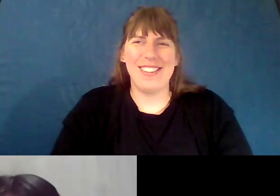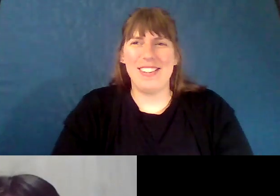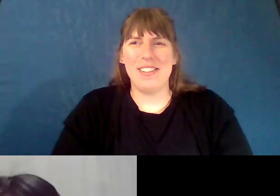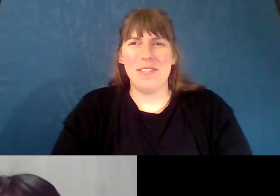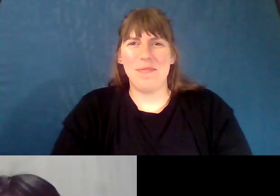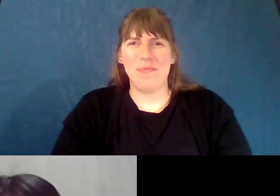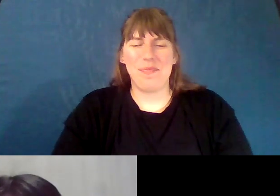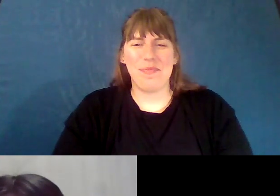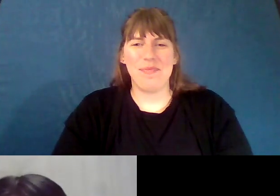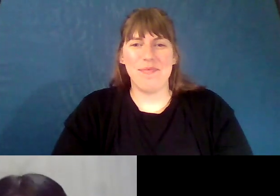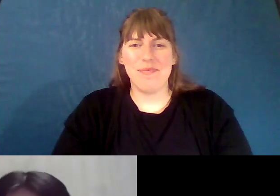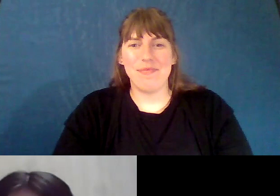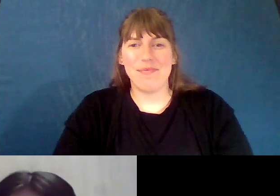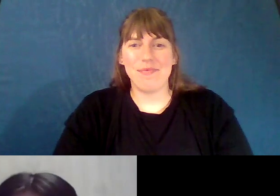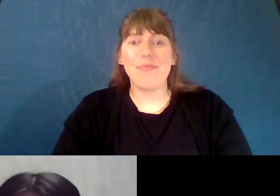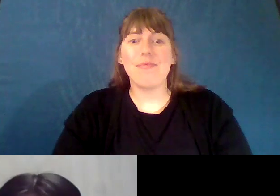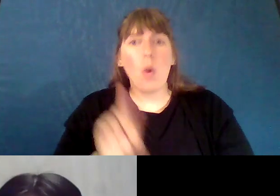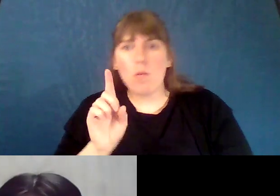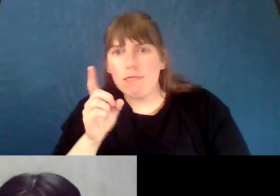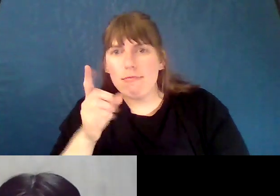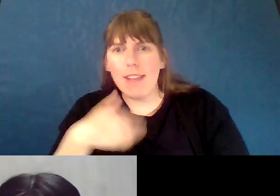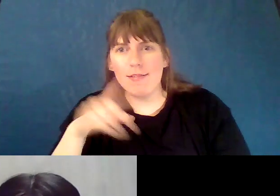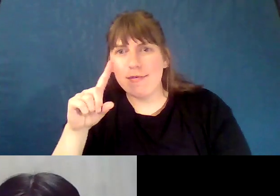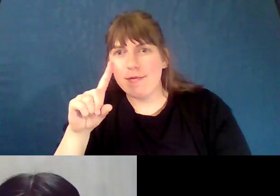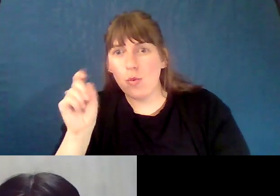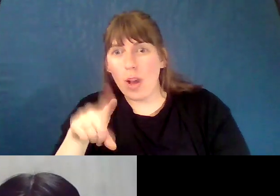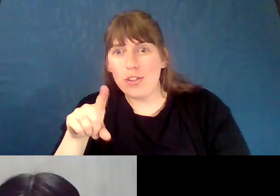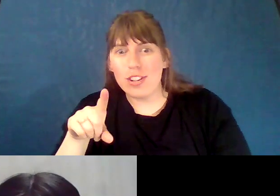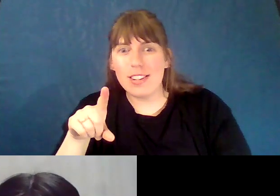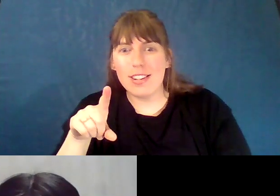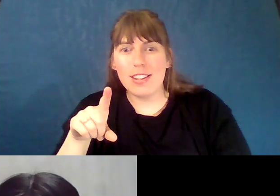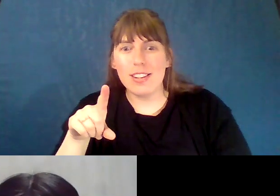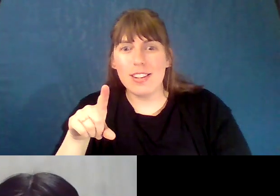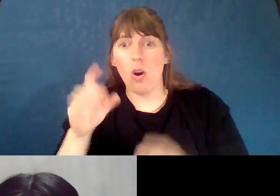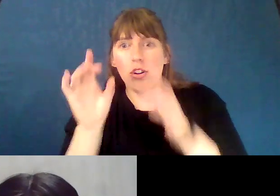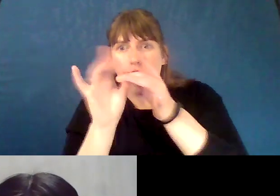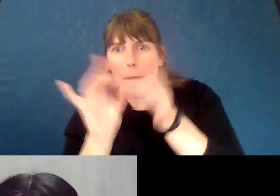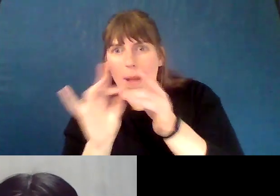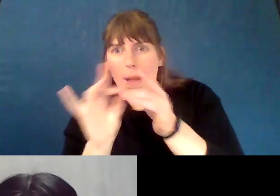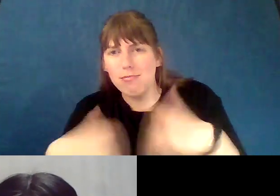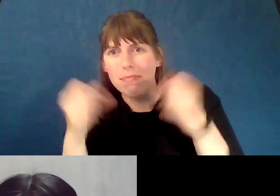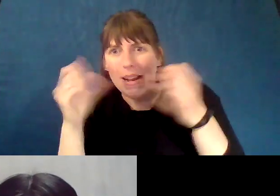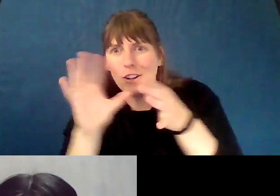And, yeah, we have a really extensive comment, so I'm just going to try to read it.